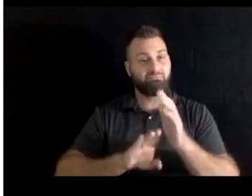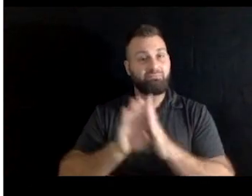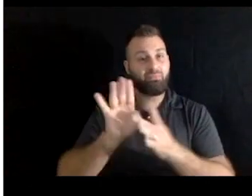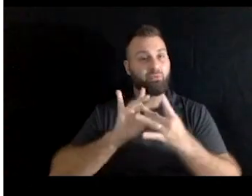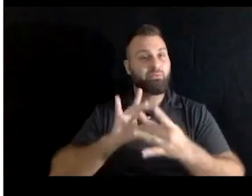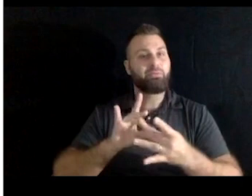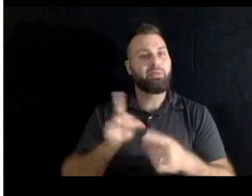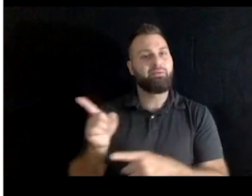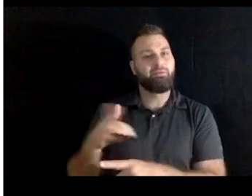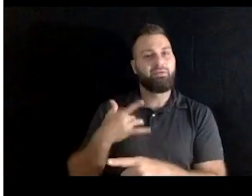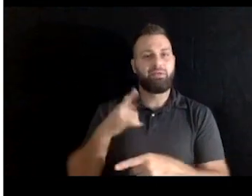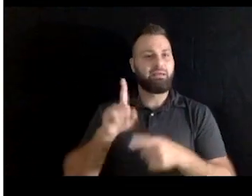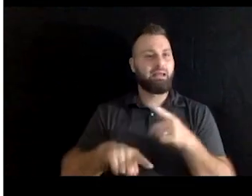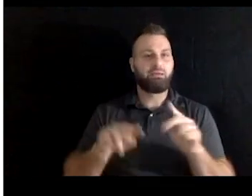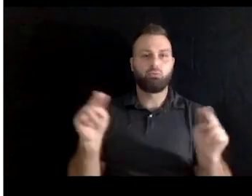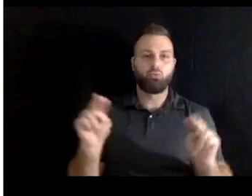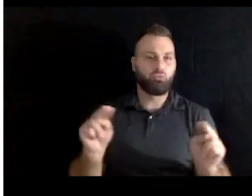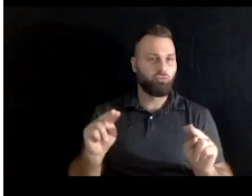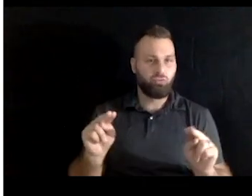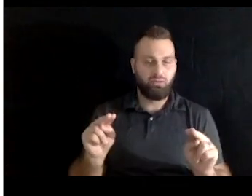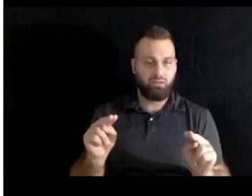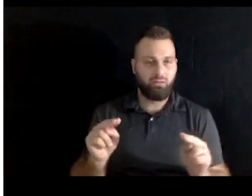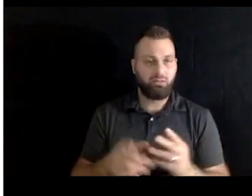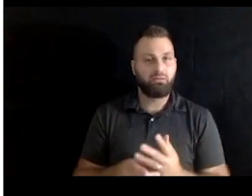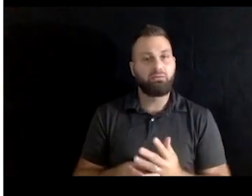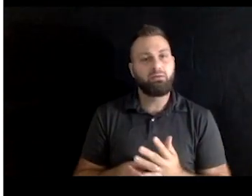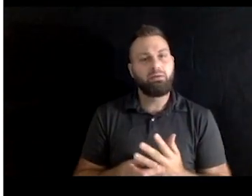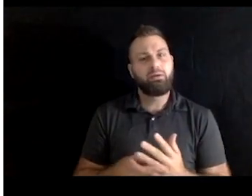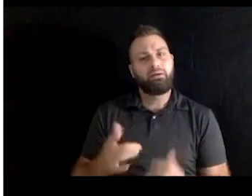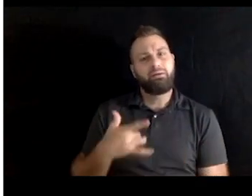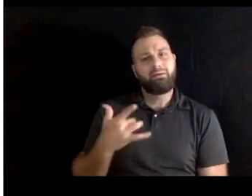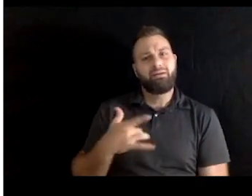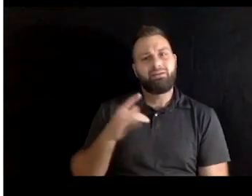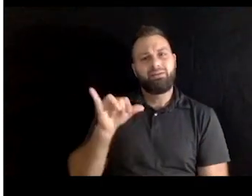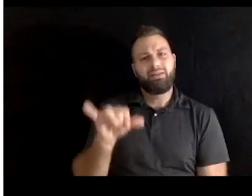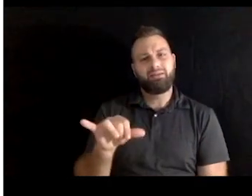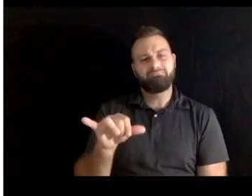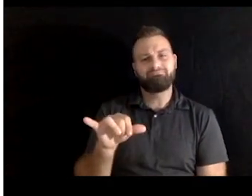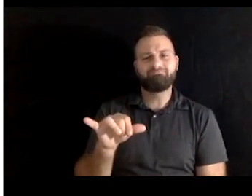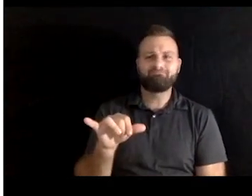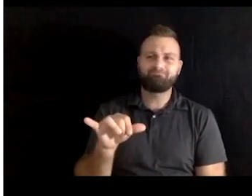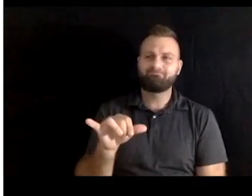able to remain objective. And I think that that is.